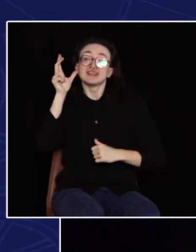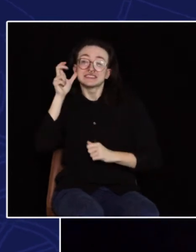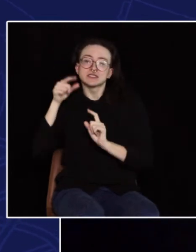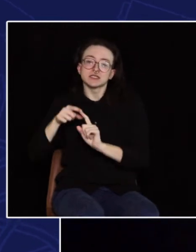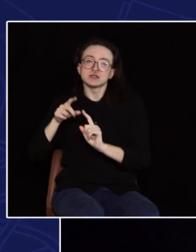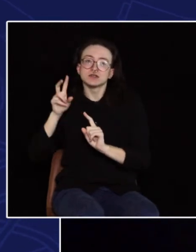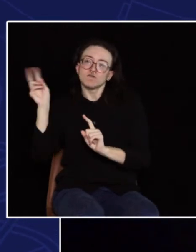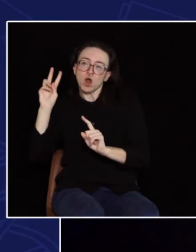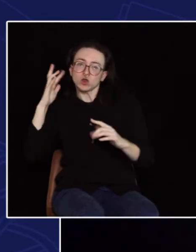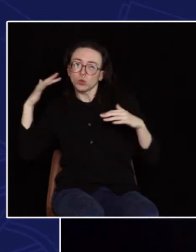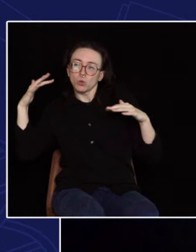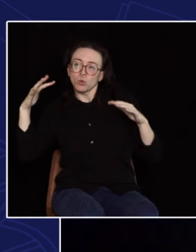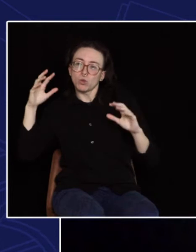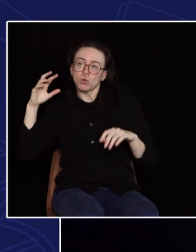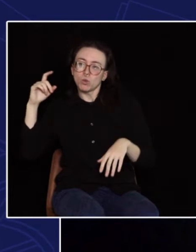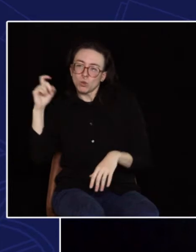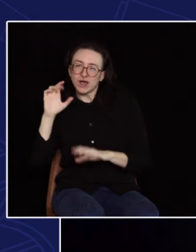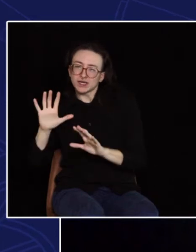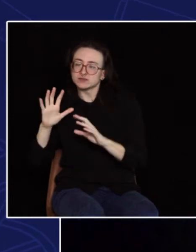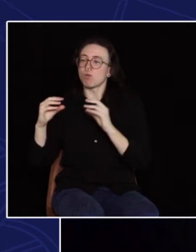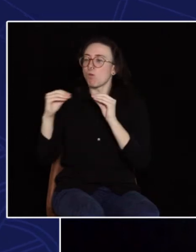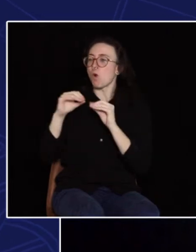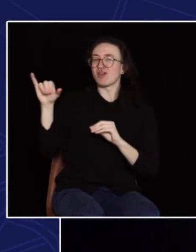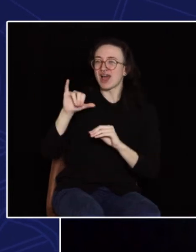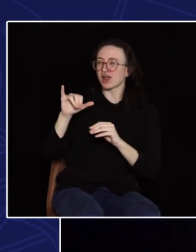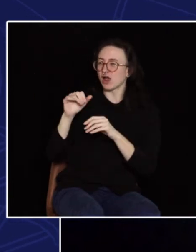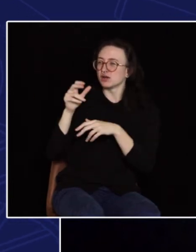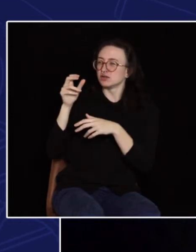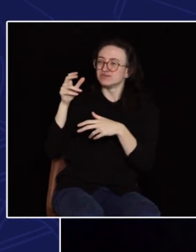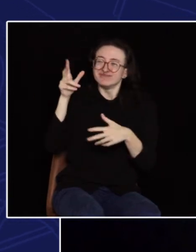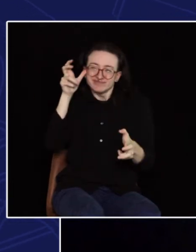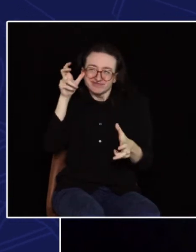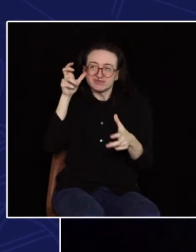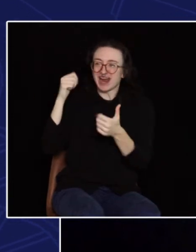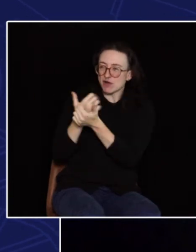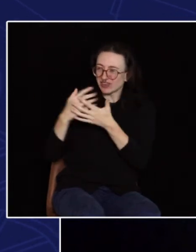like, volume-wise, it was more just, like, catching everything they said.